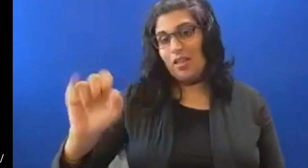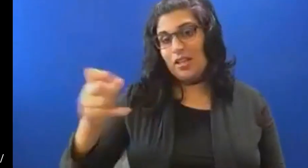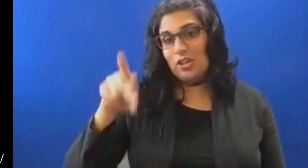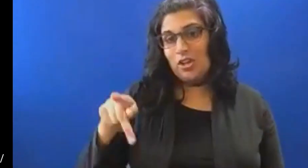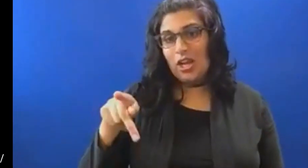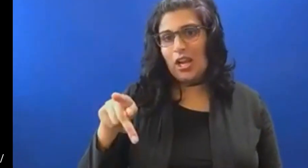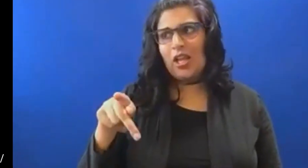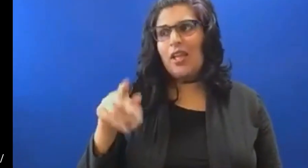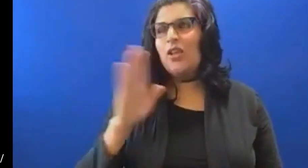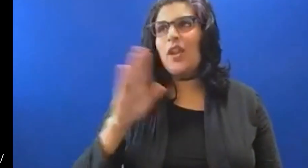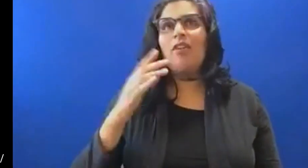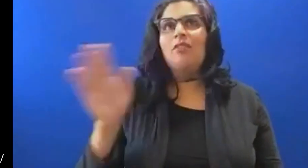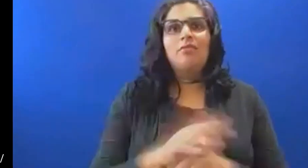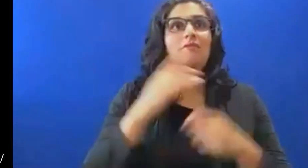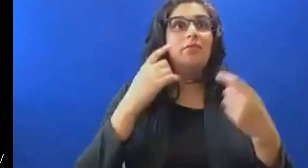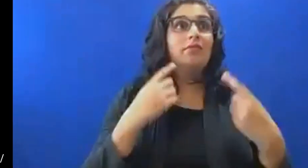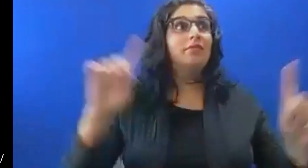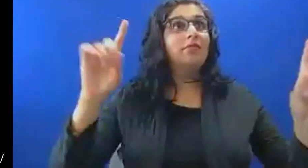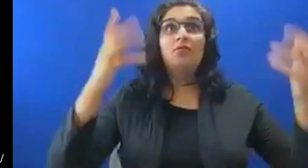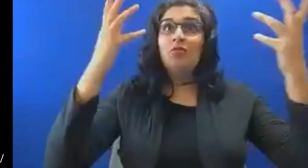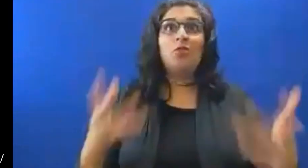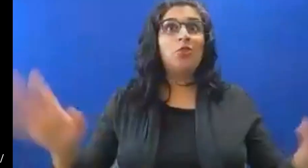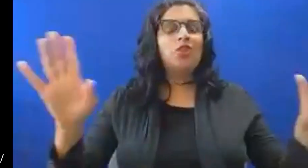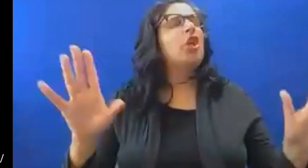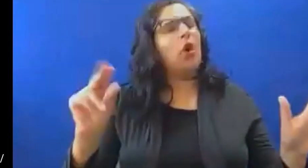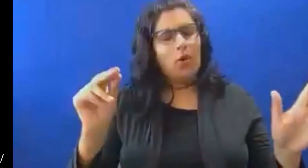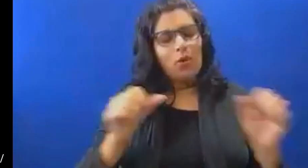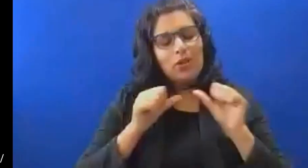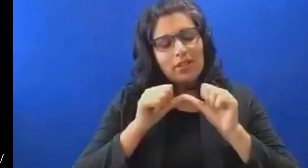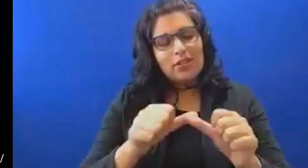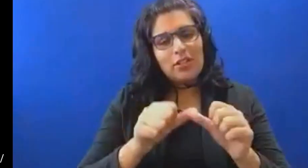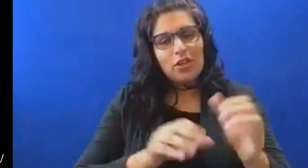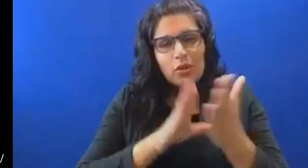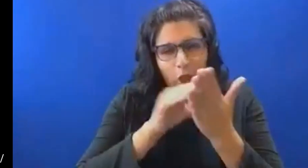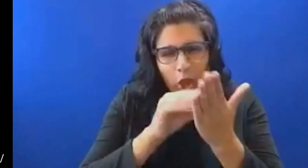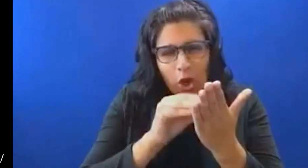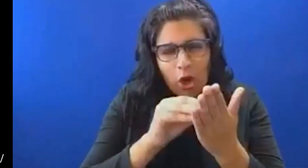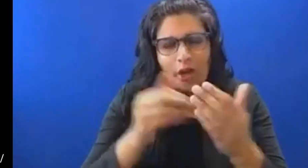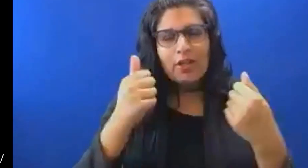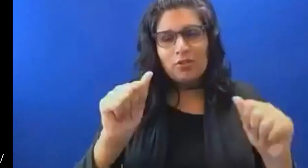It is something that I will continue to work on and do my best. Absolutely.